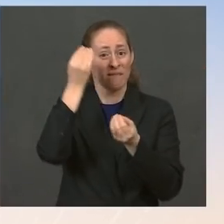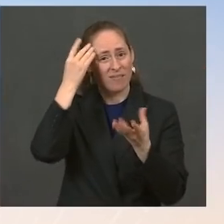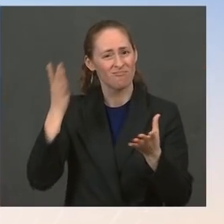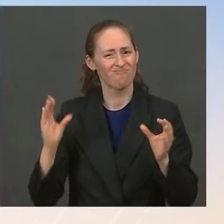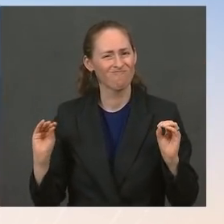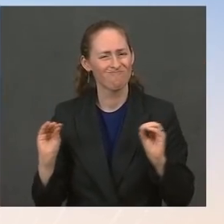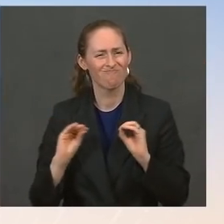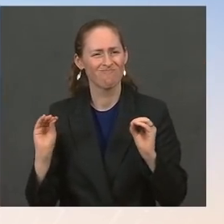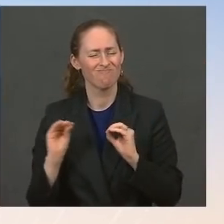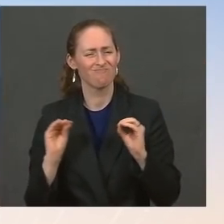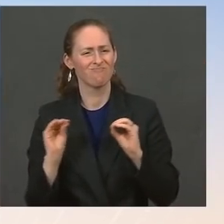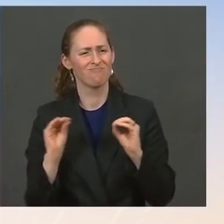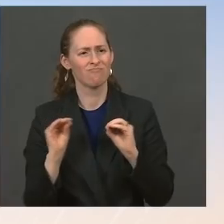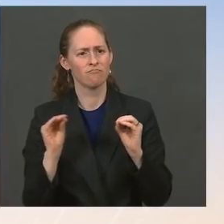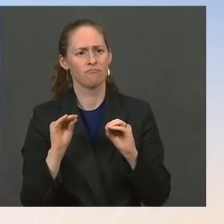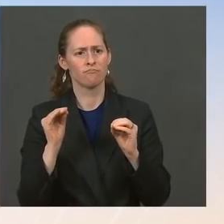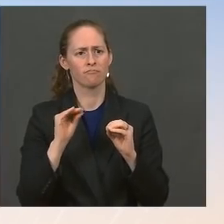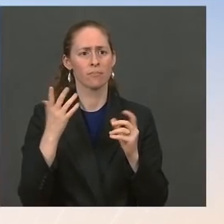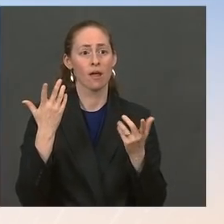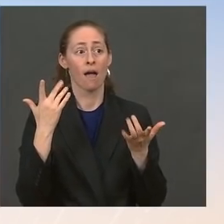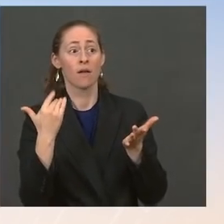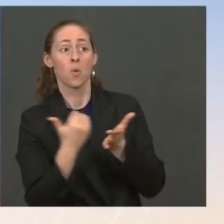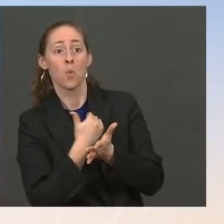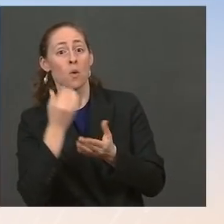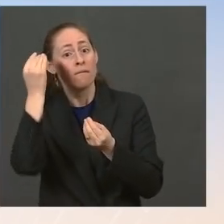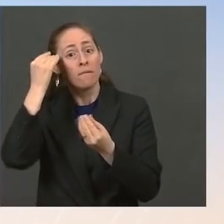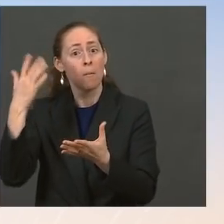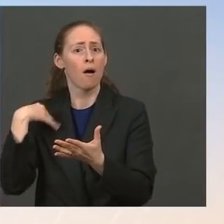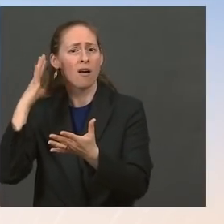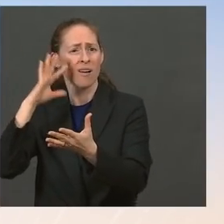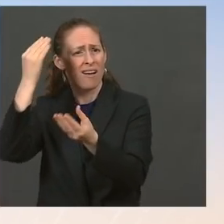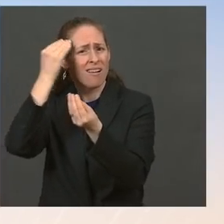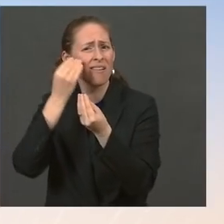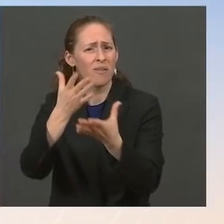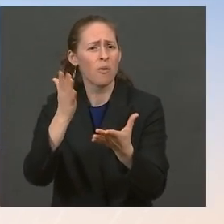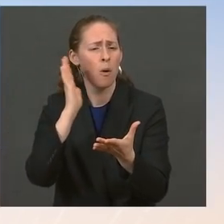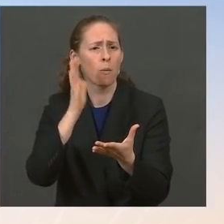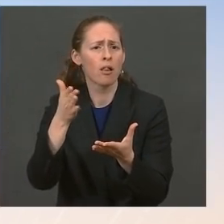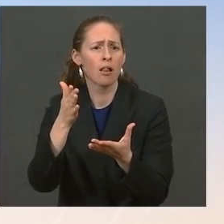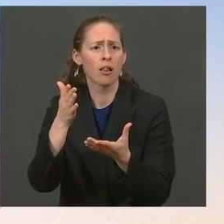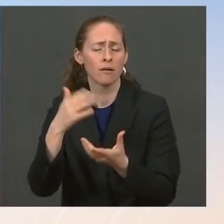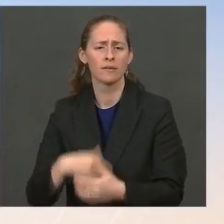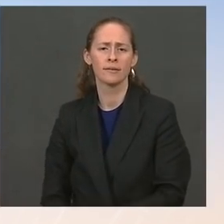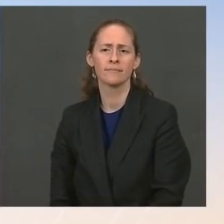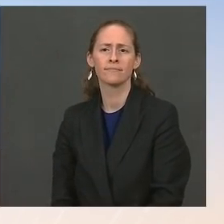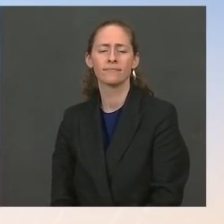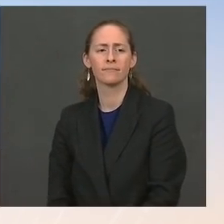we can report to all of you about the meeting. Go ahead. The Press: We know that the President was at Walter Reed earlier today.